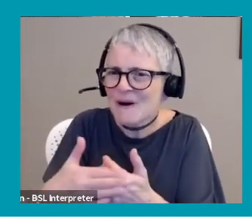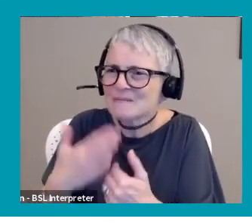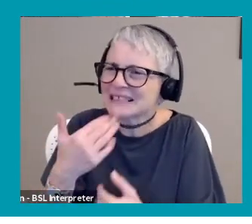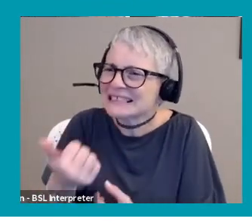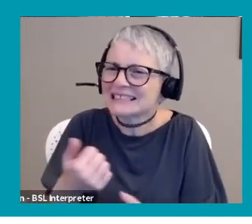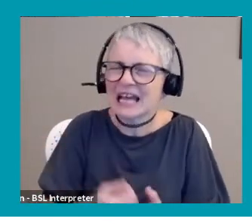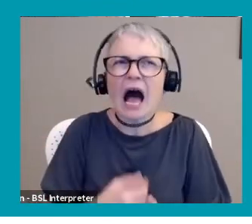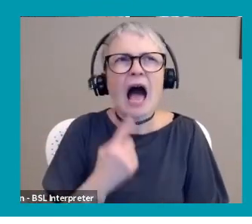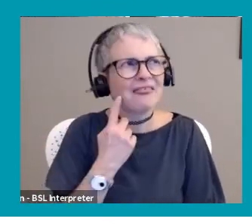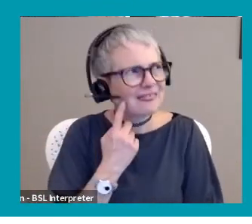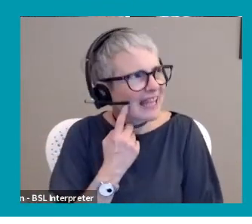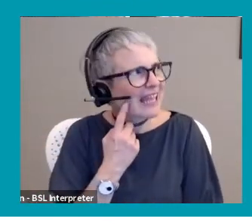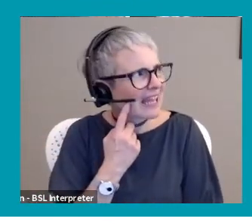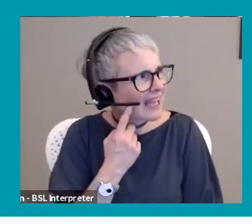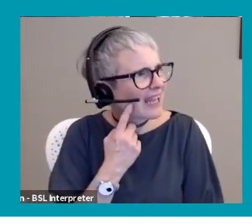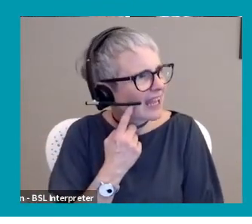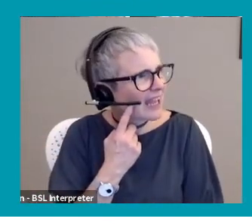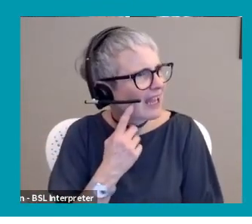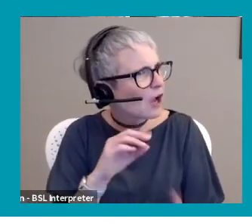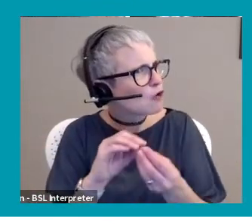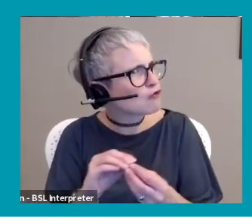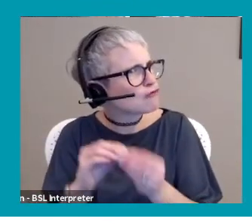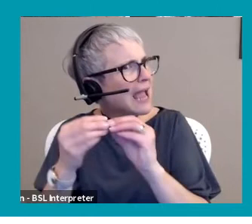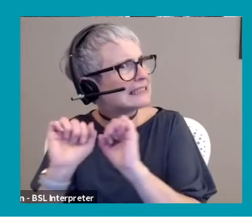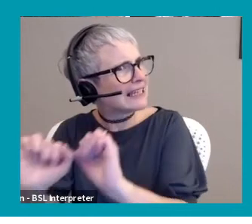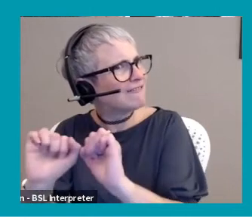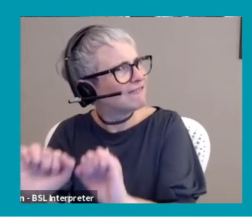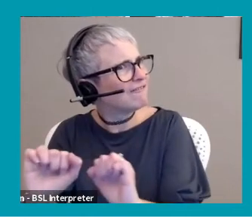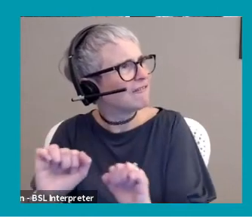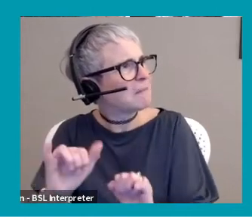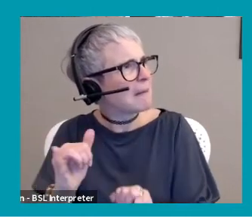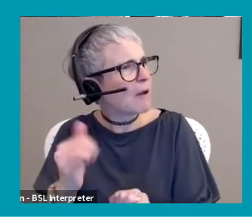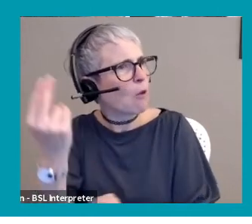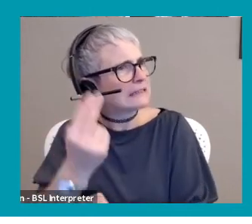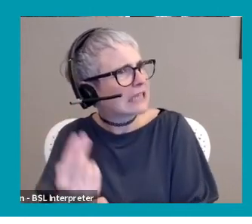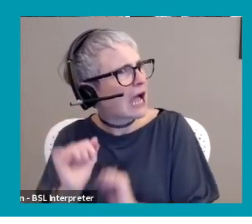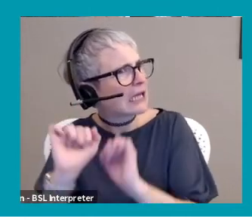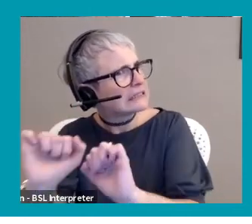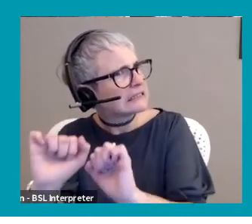I think it's something to do with the creative sector but if you can share